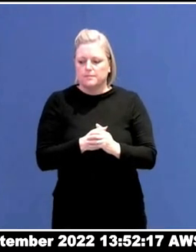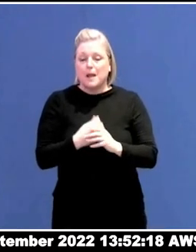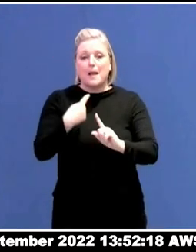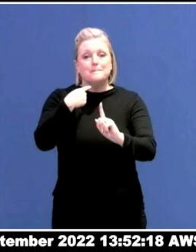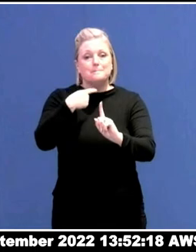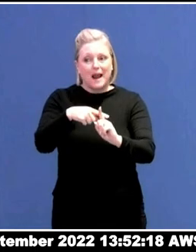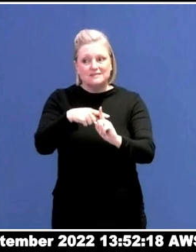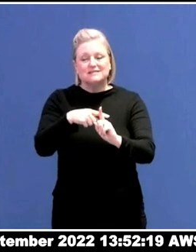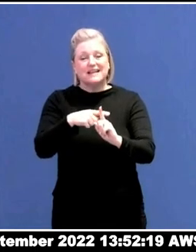crisis, what do you do?